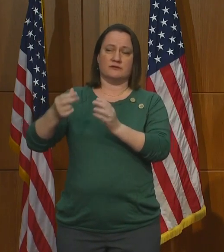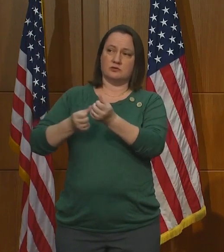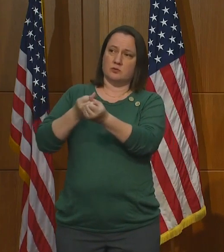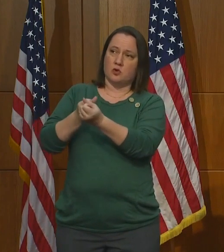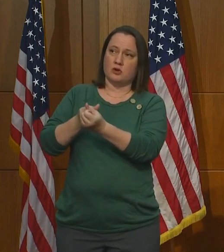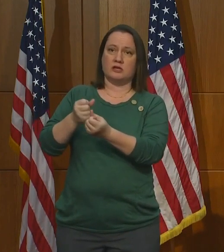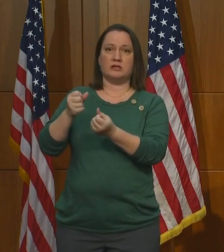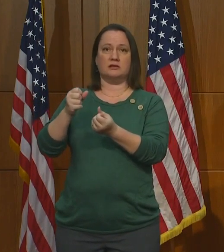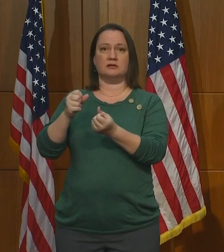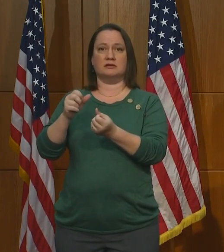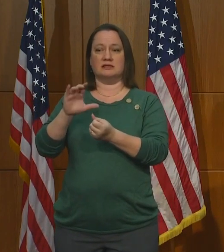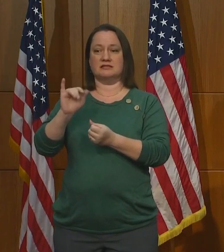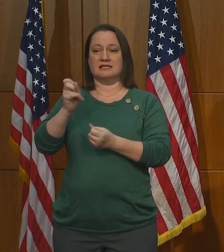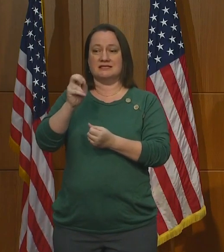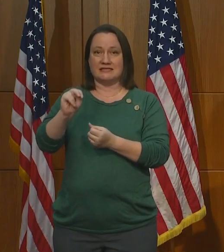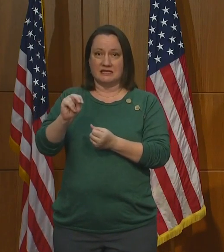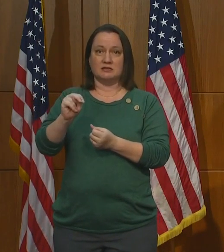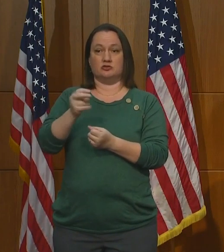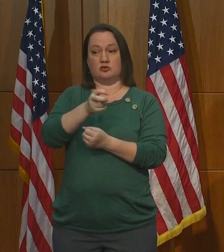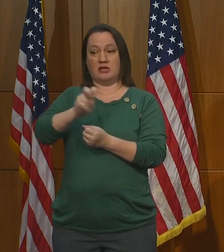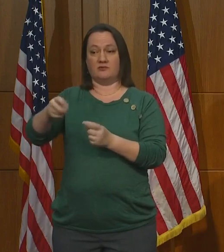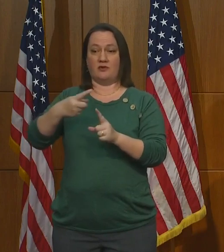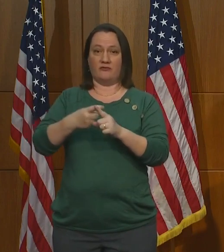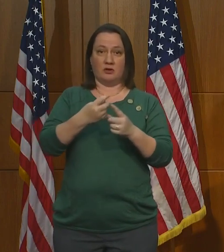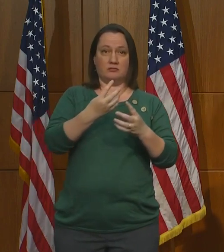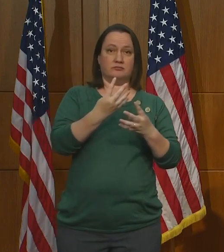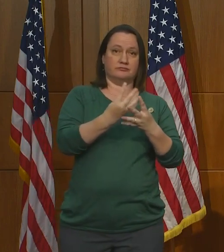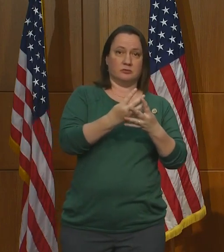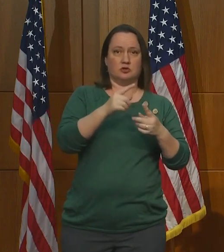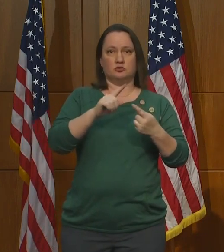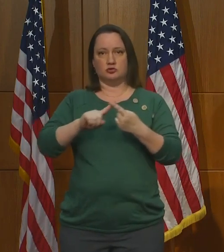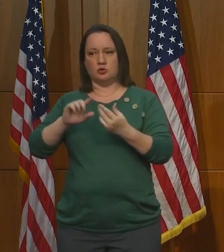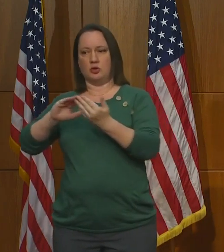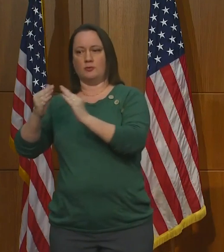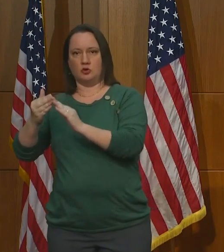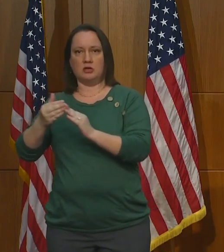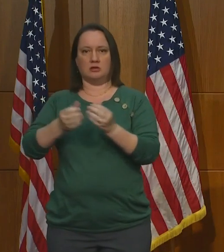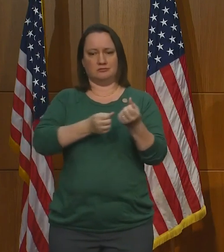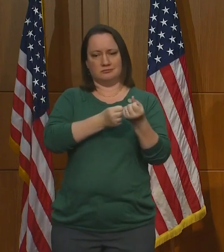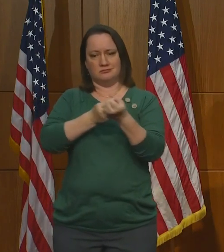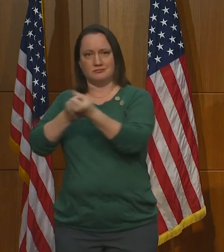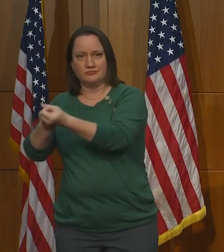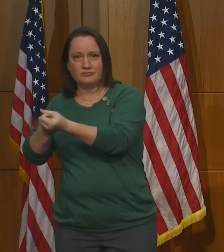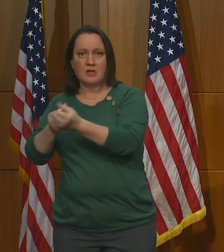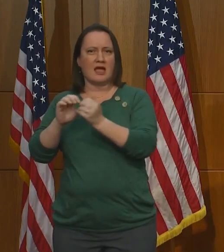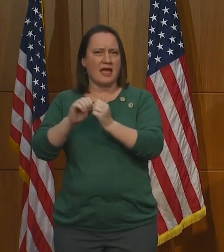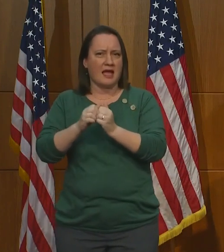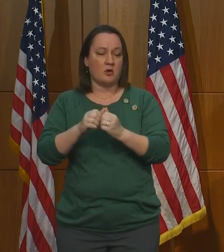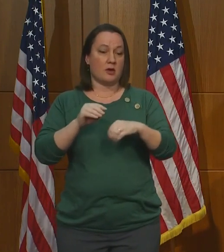SUPPORTING RETURNING CITIZENS AS THEY TRANSITION FROM CORRECTIONAL FACILITIES BACK